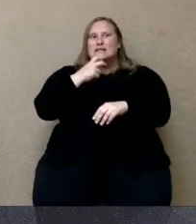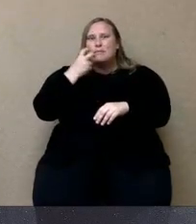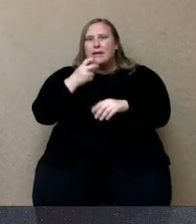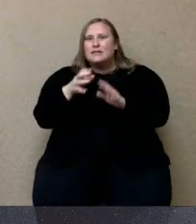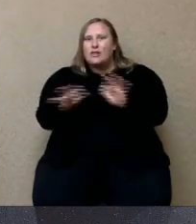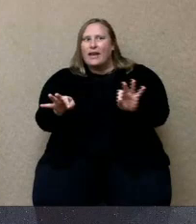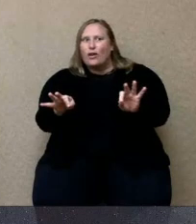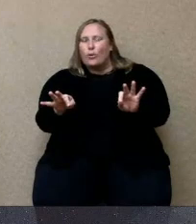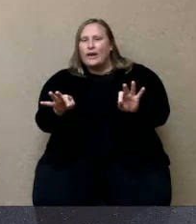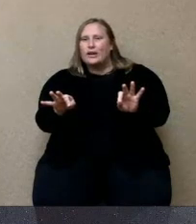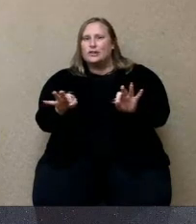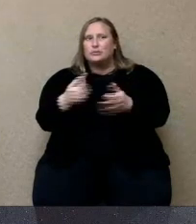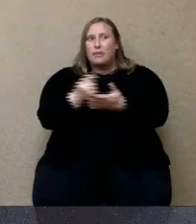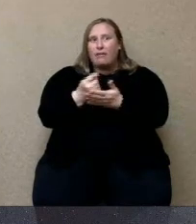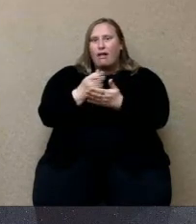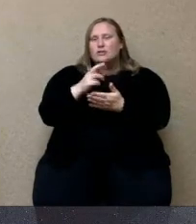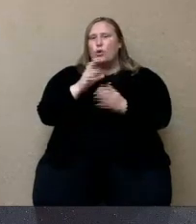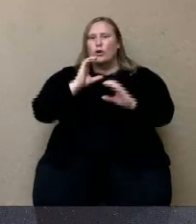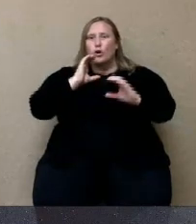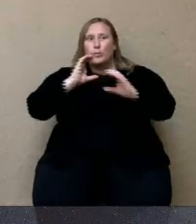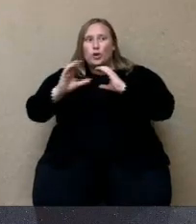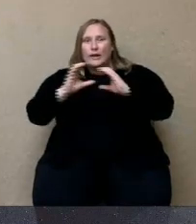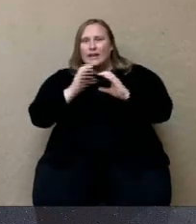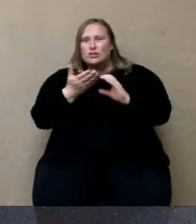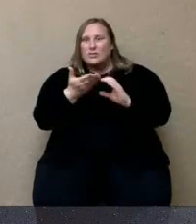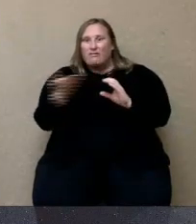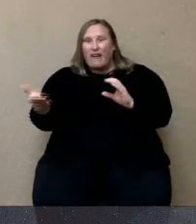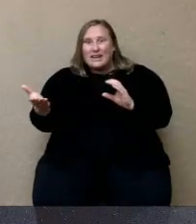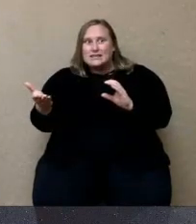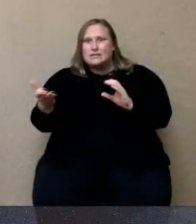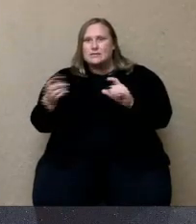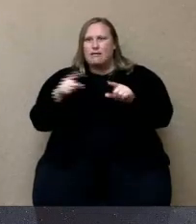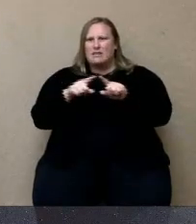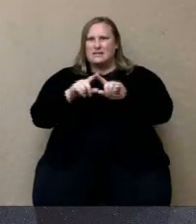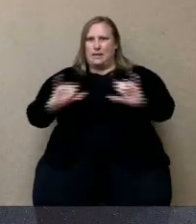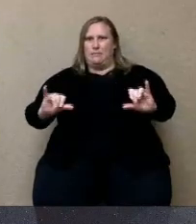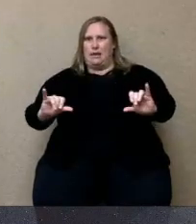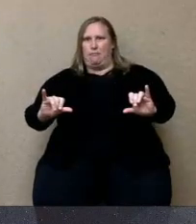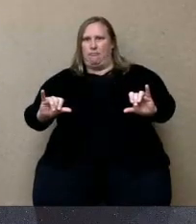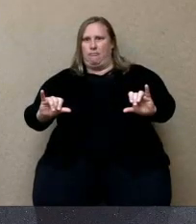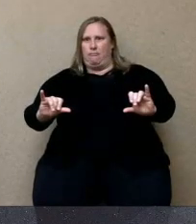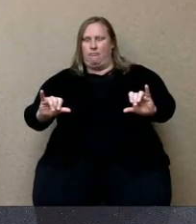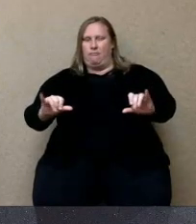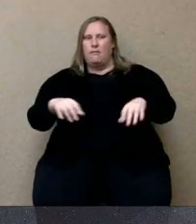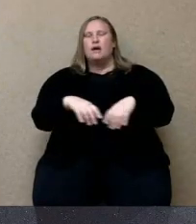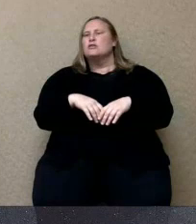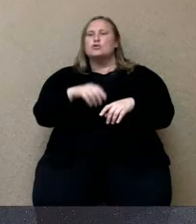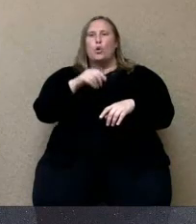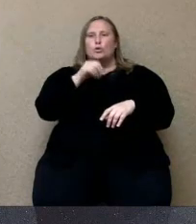for their communication devices or seeing devices, so don't hesitate to ask.